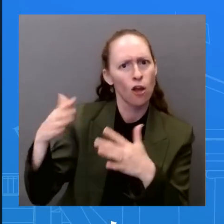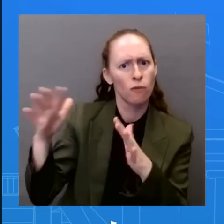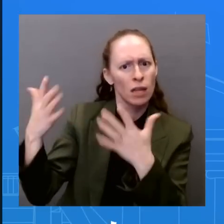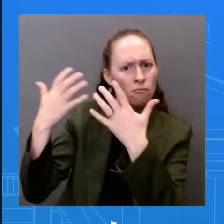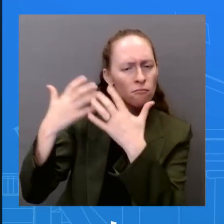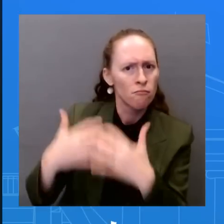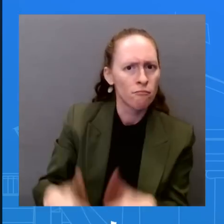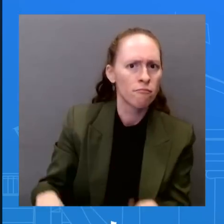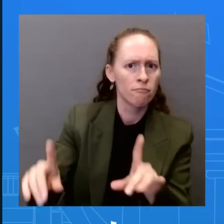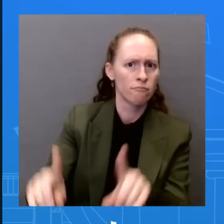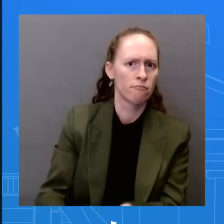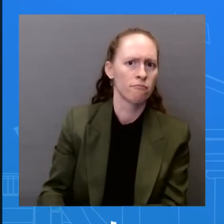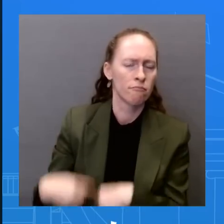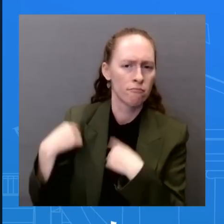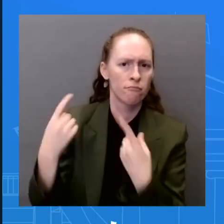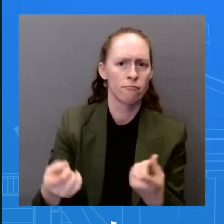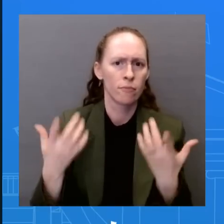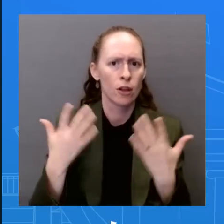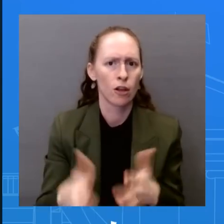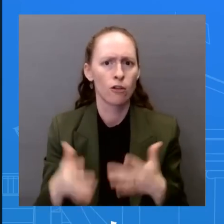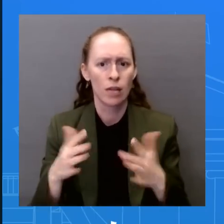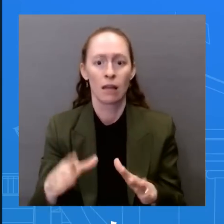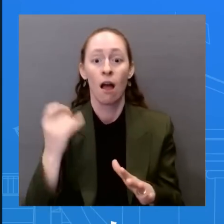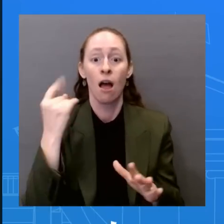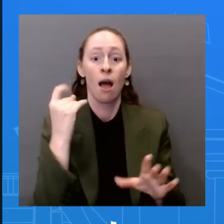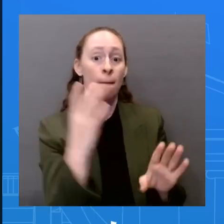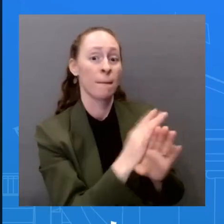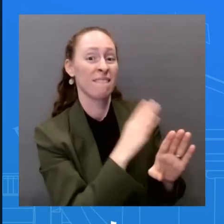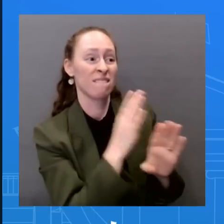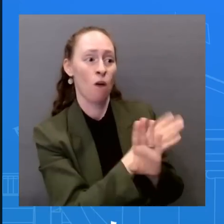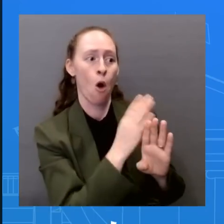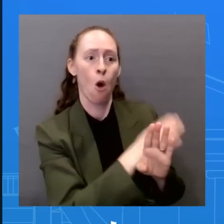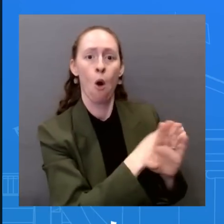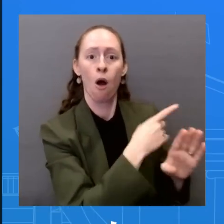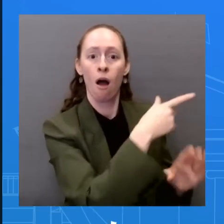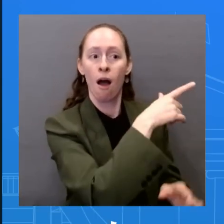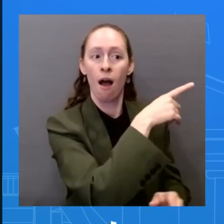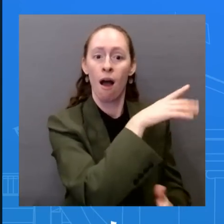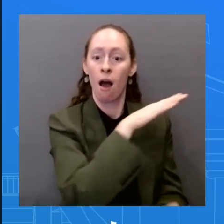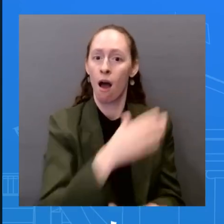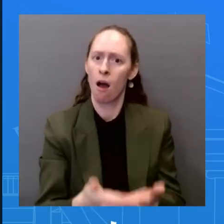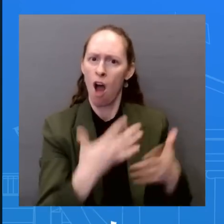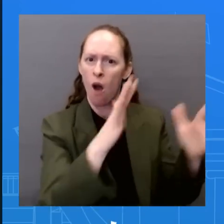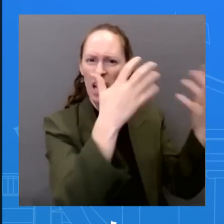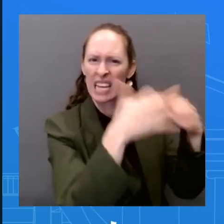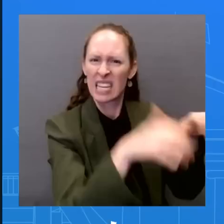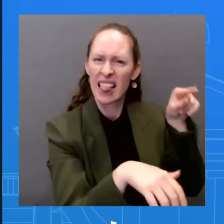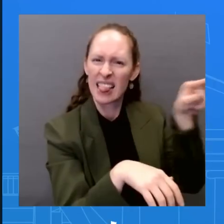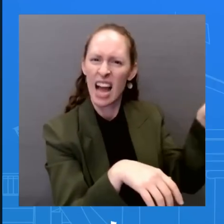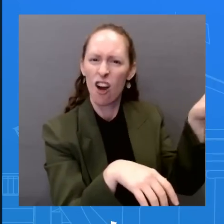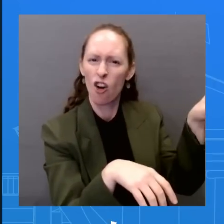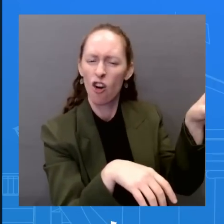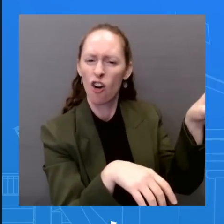Again, I would refer you to the DH- -- DHS comments on this. It did not take into full account